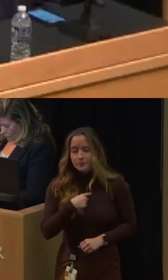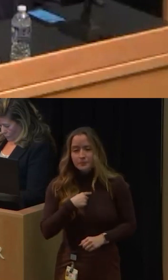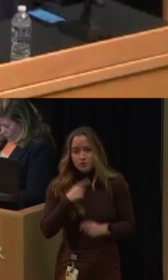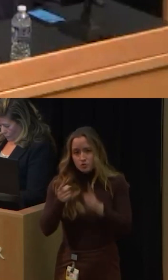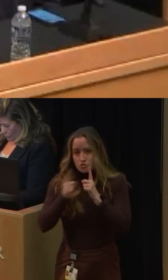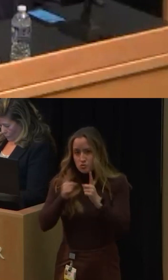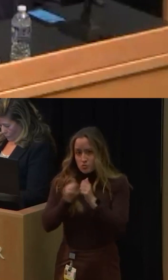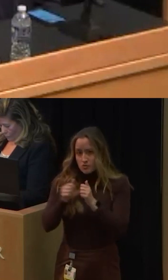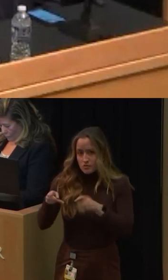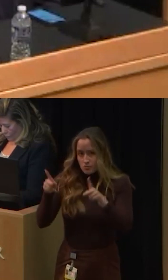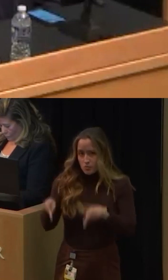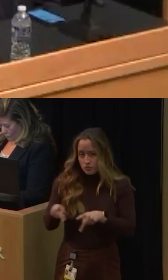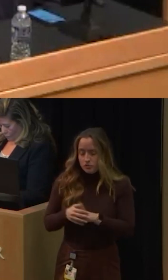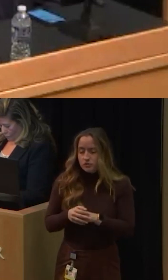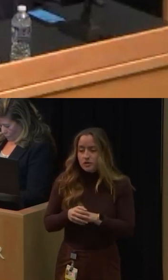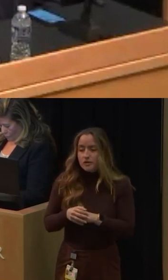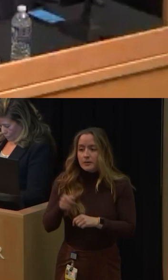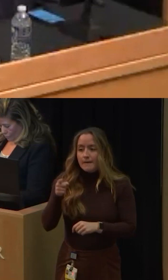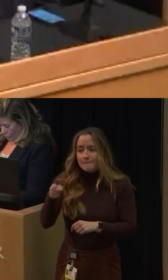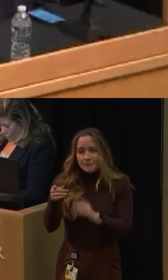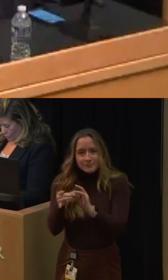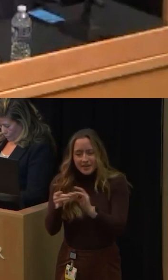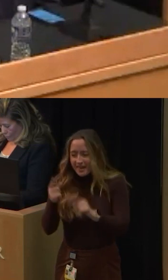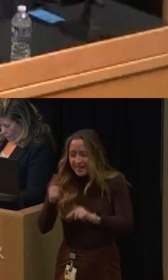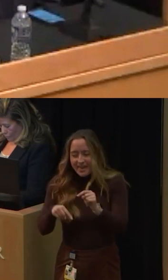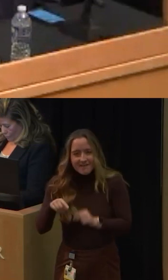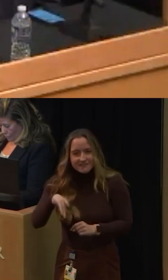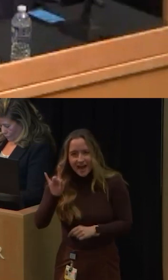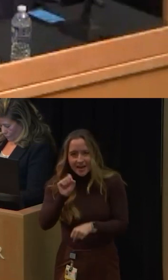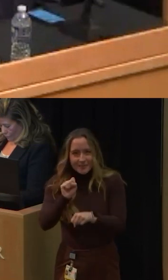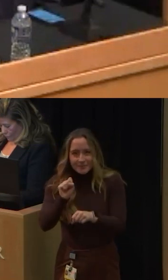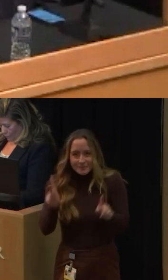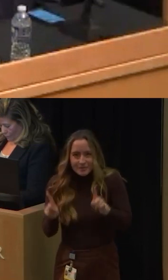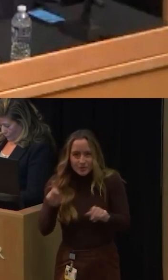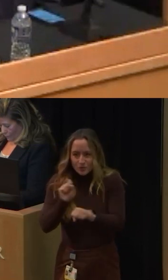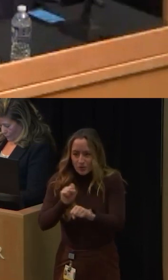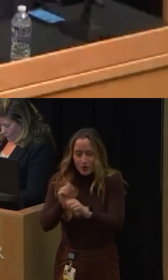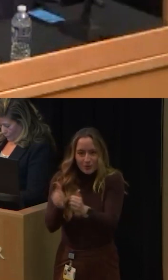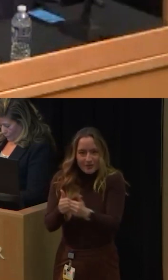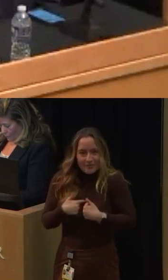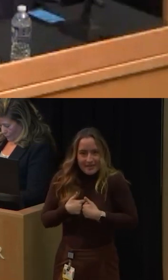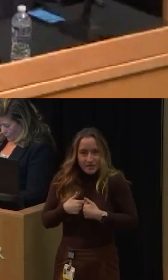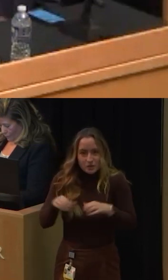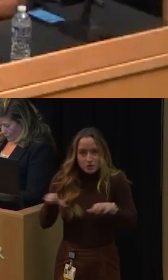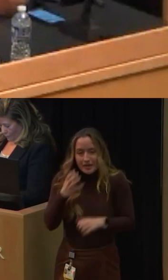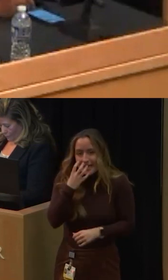and Ray Isaac said, "I can't find people "to work for me "to do heating, ventilating, and air conditioning.